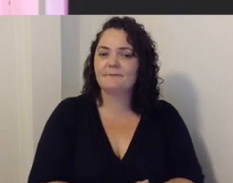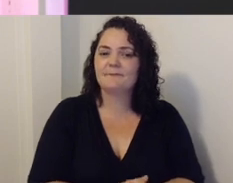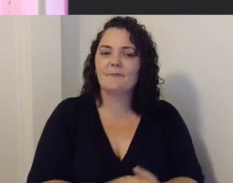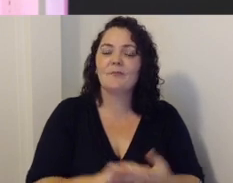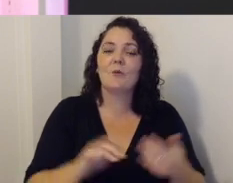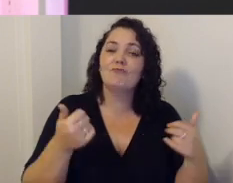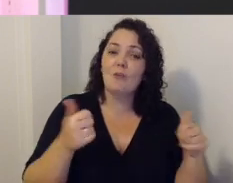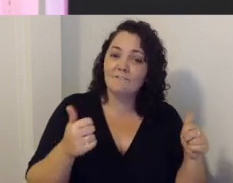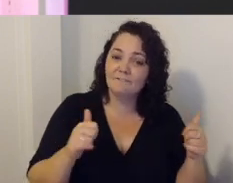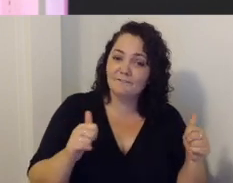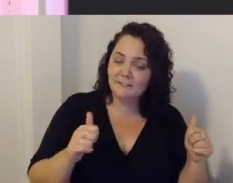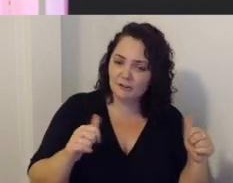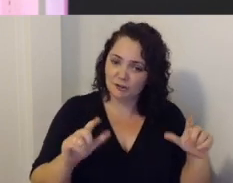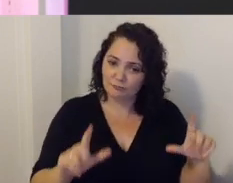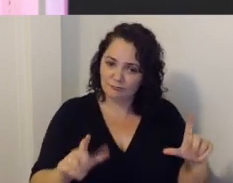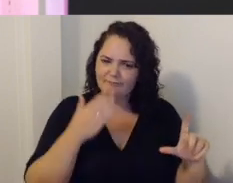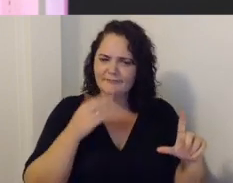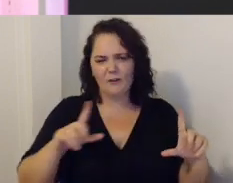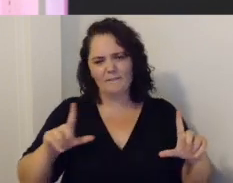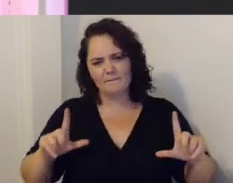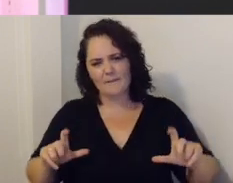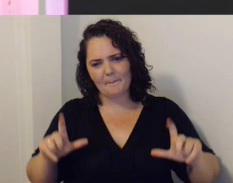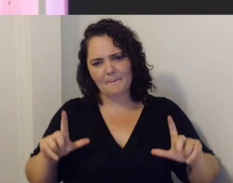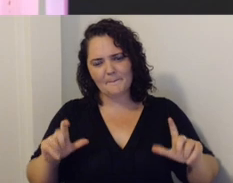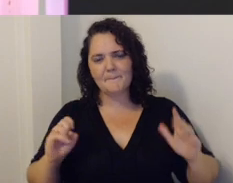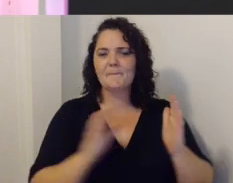all done, take some photographs and please take some photographs of your setup, we'd love to